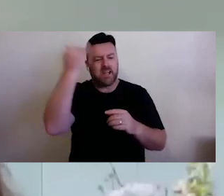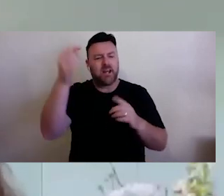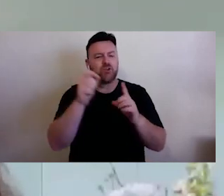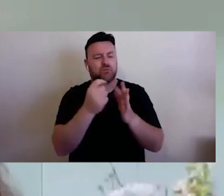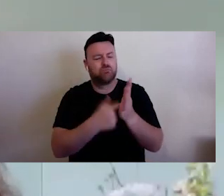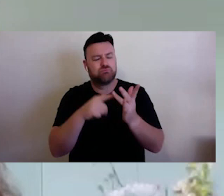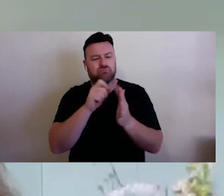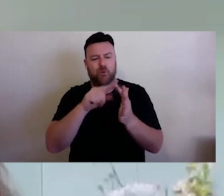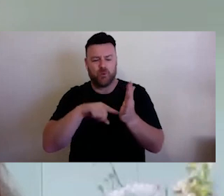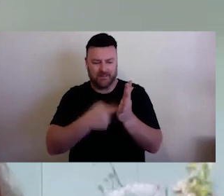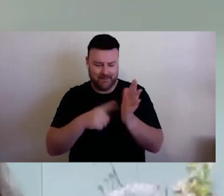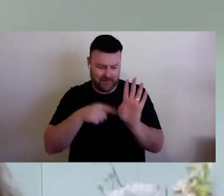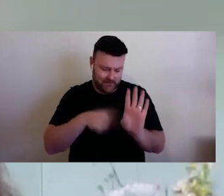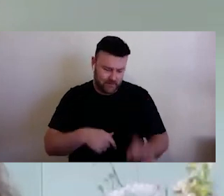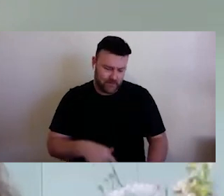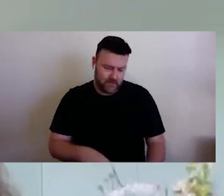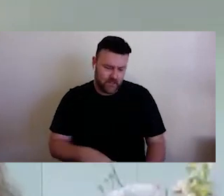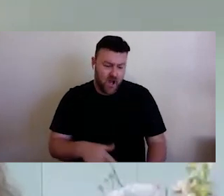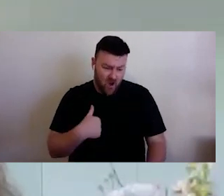forever indebted to the Aboriginal and Torres Strait Islander people